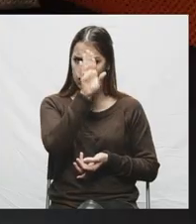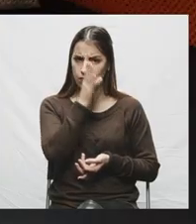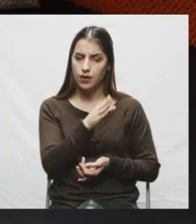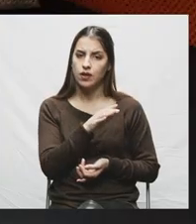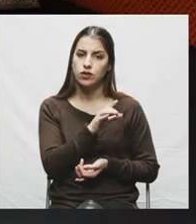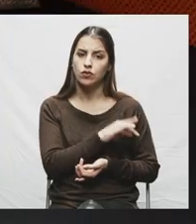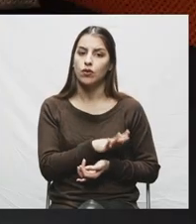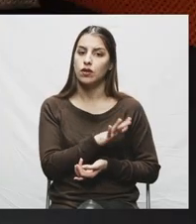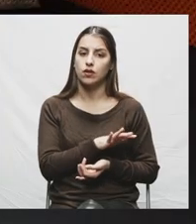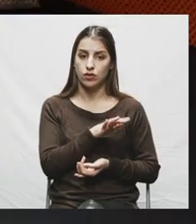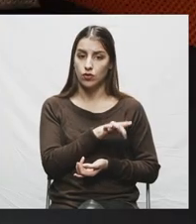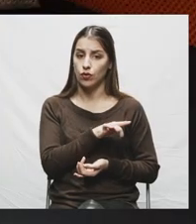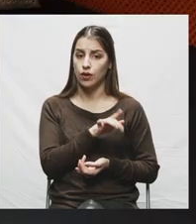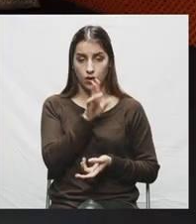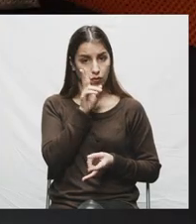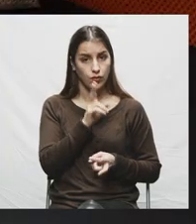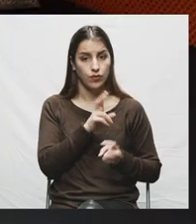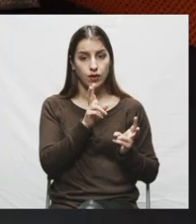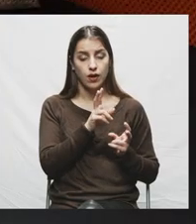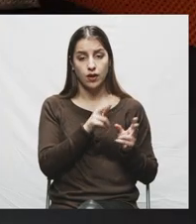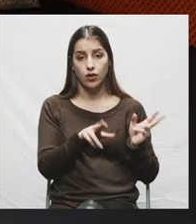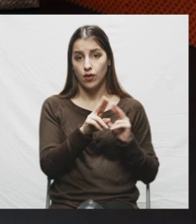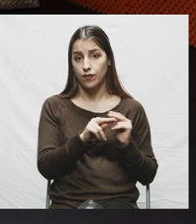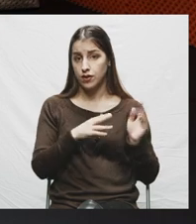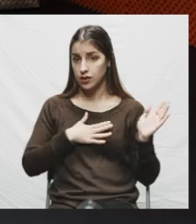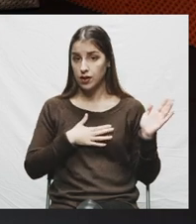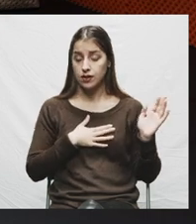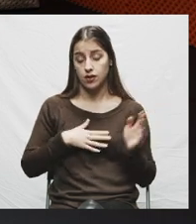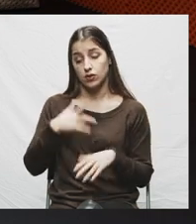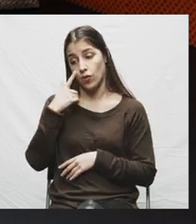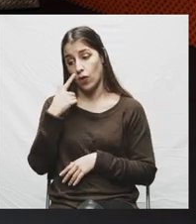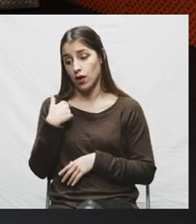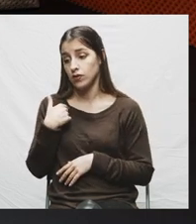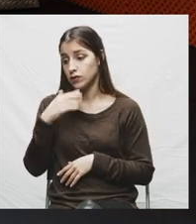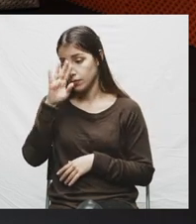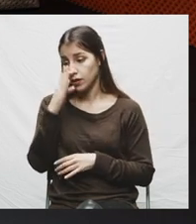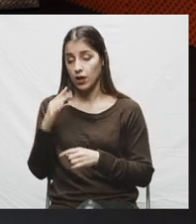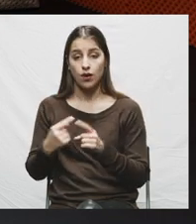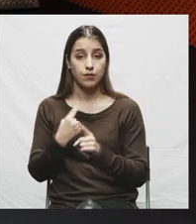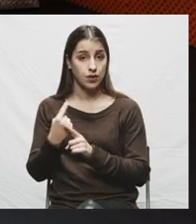you knew where you’d find those new... Well, I knew some things… —… dances? How did you?